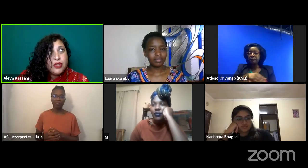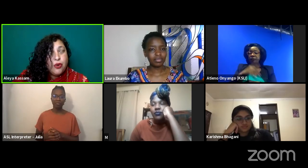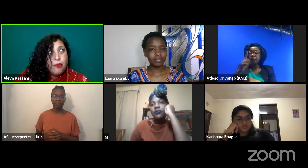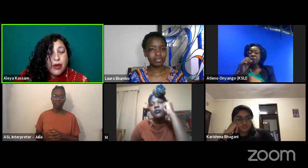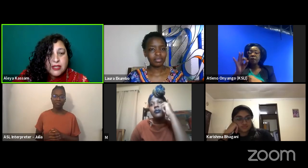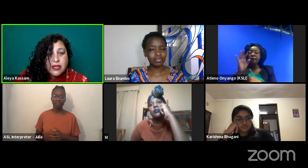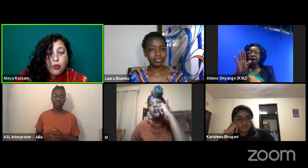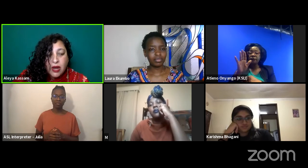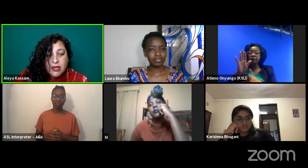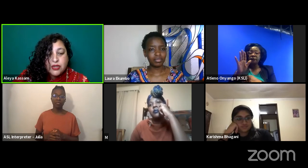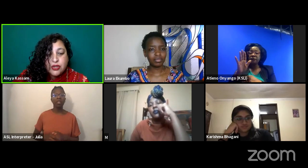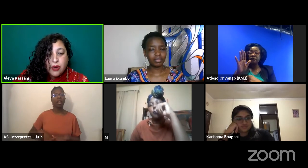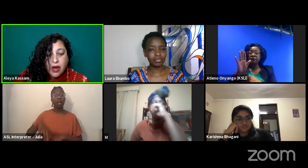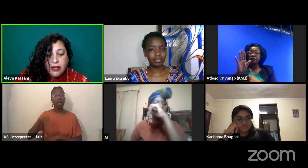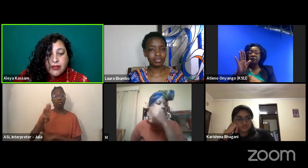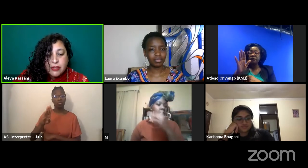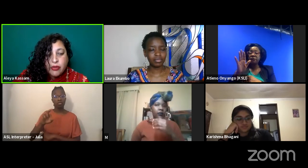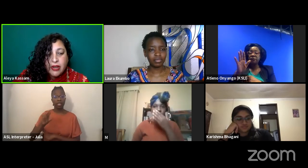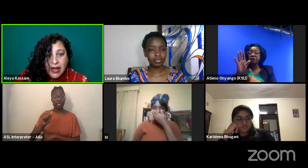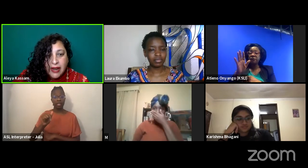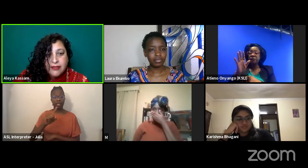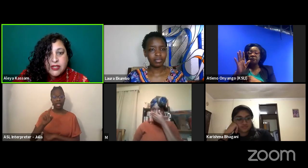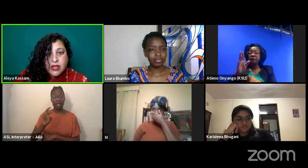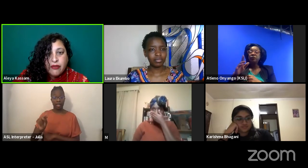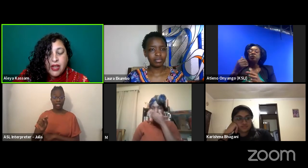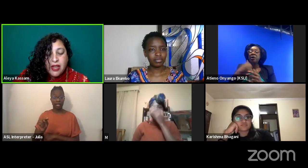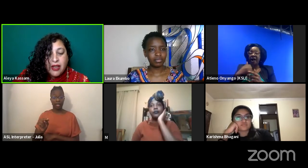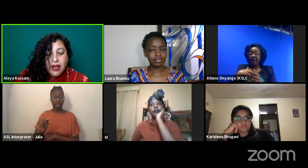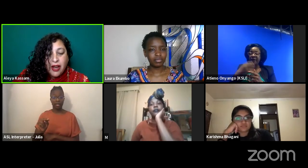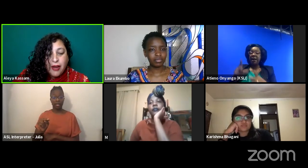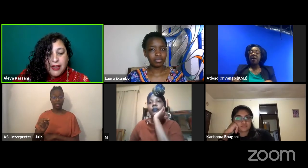So Brazen was to an invisible, the lives of.